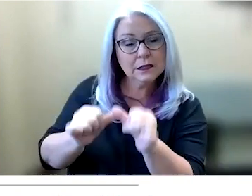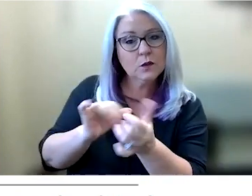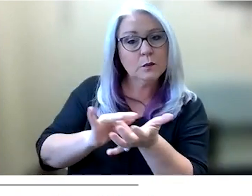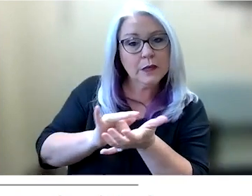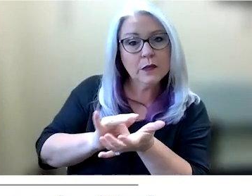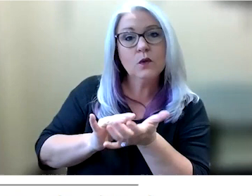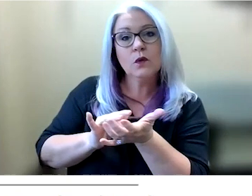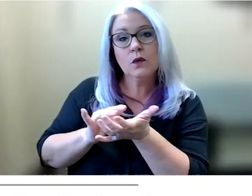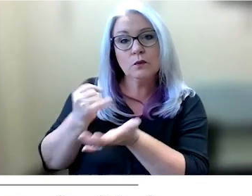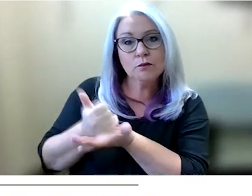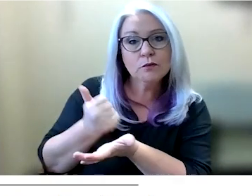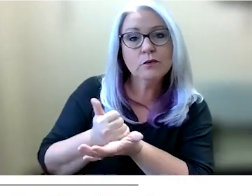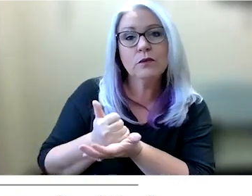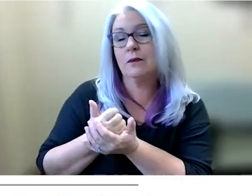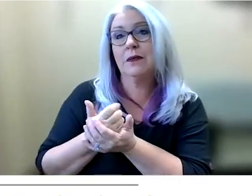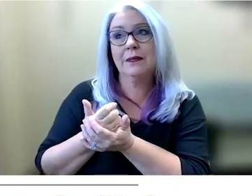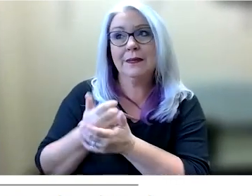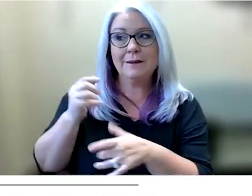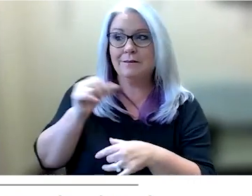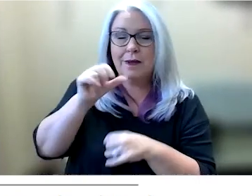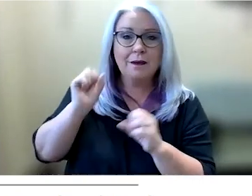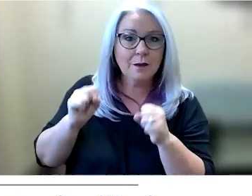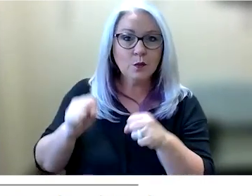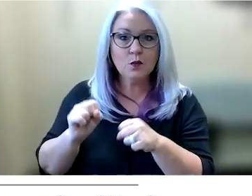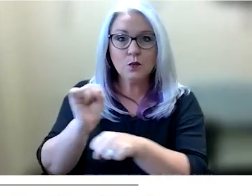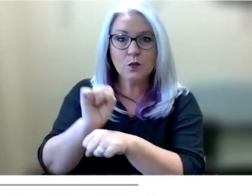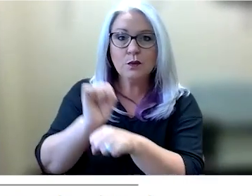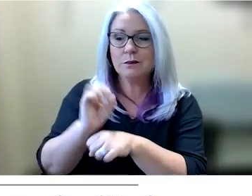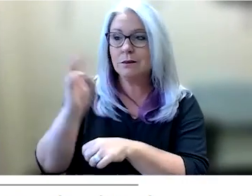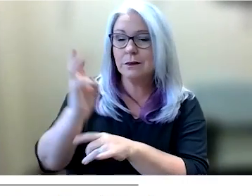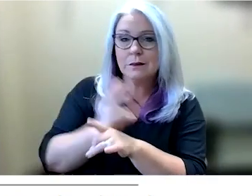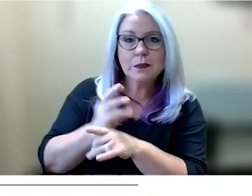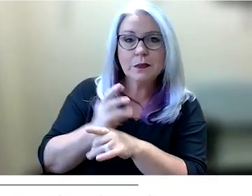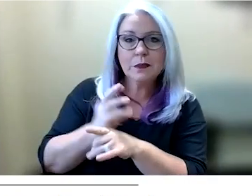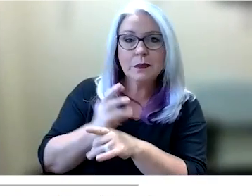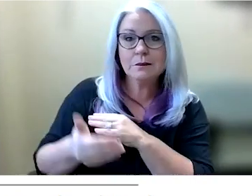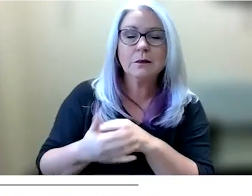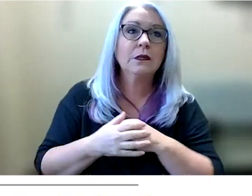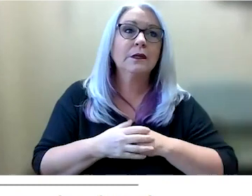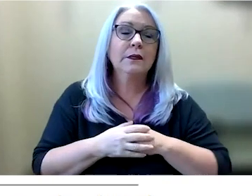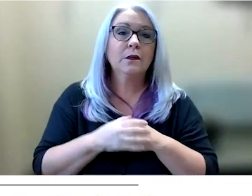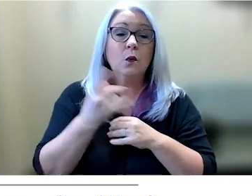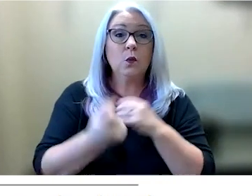for six months or more. And over a year after getting COVID 18% of these